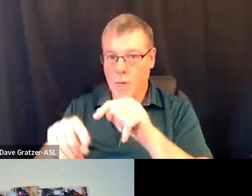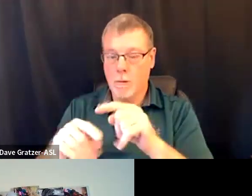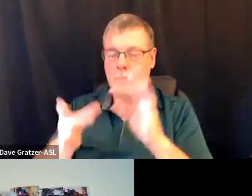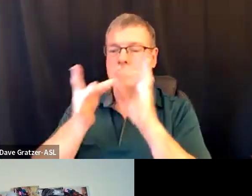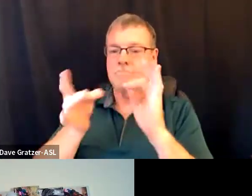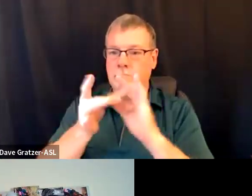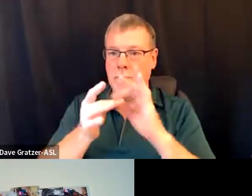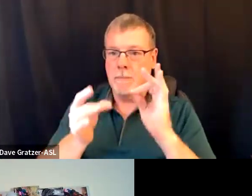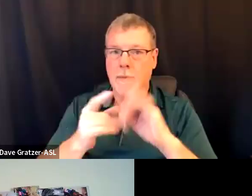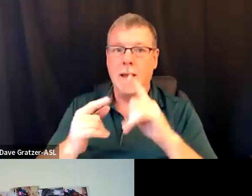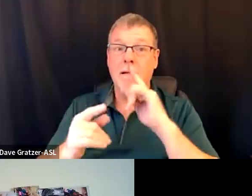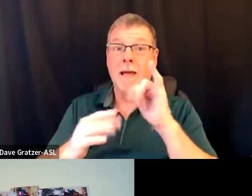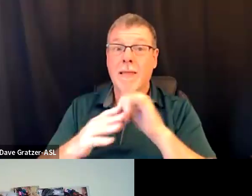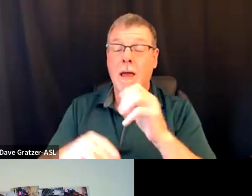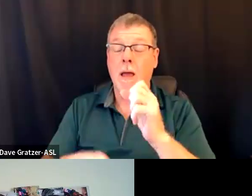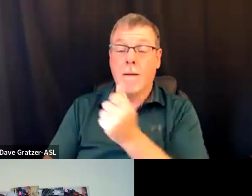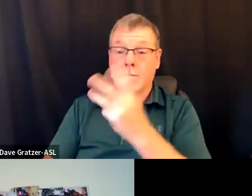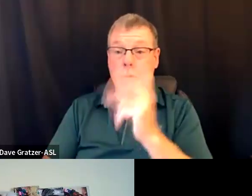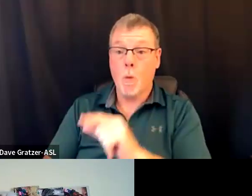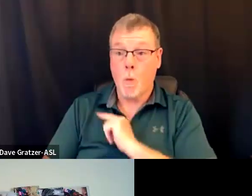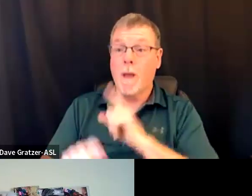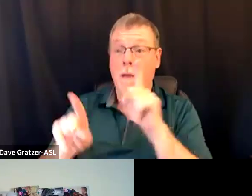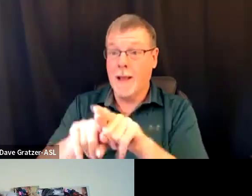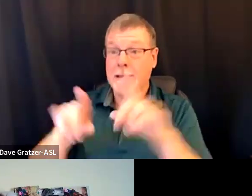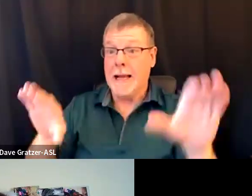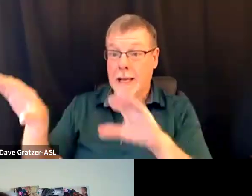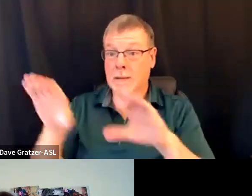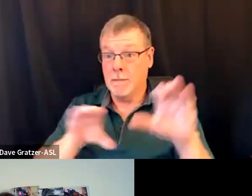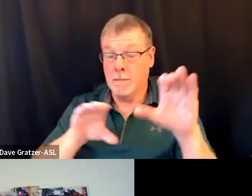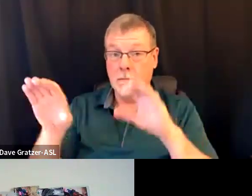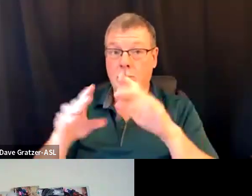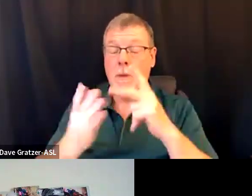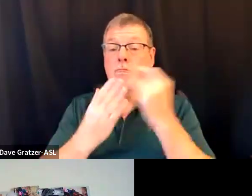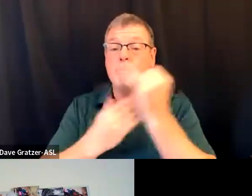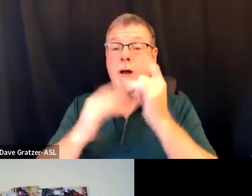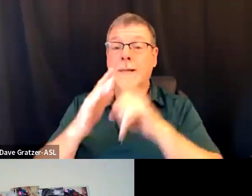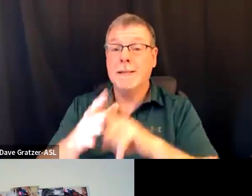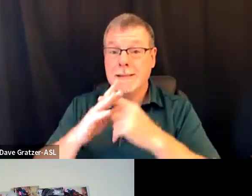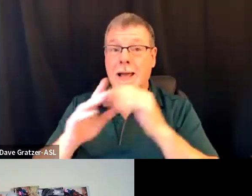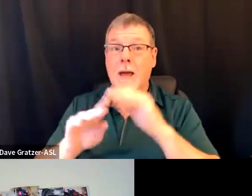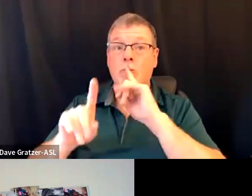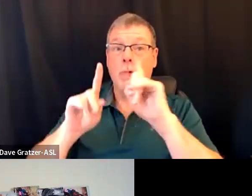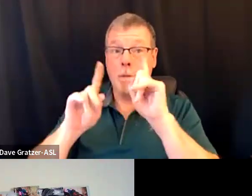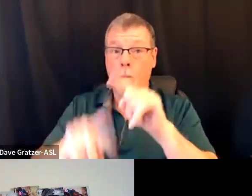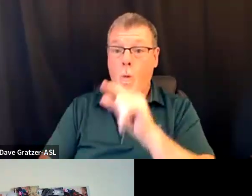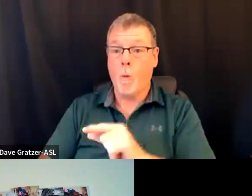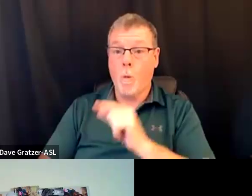that a few dates could qualify a client as active. "Would a project start date in the report period qualify a client as active